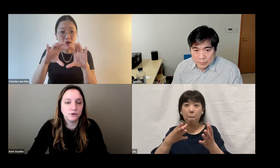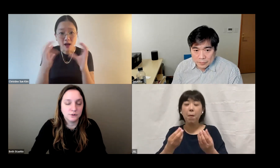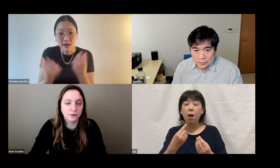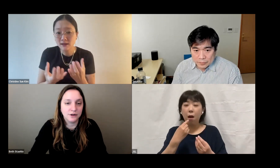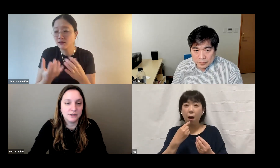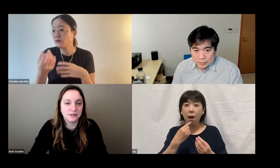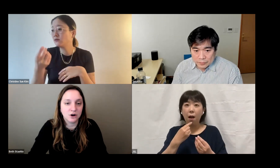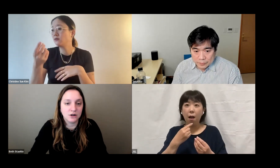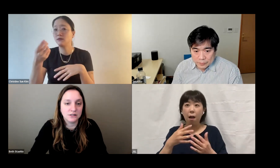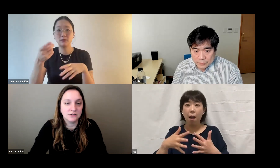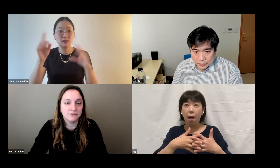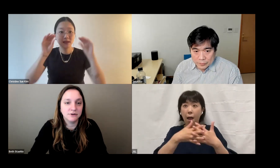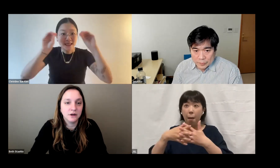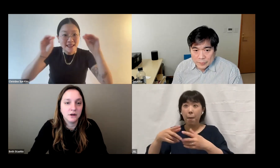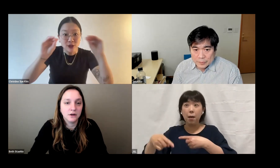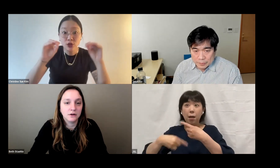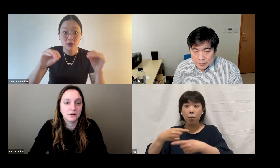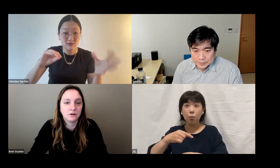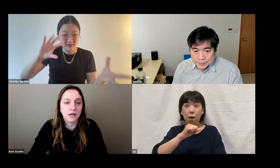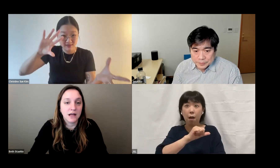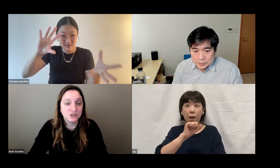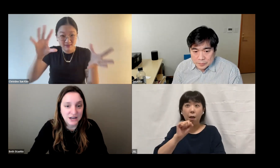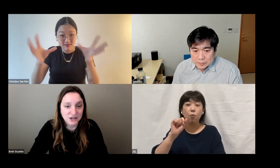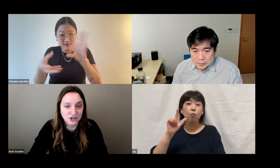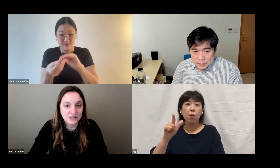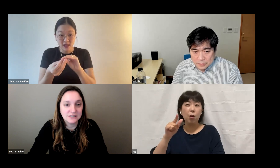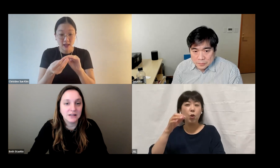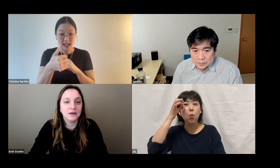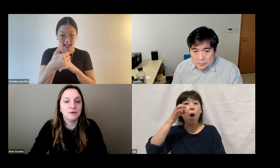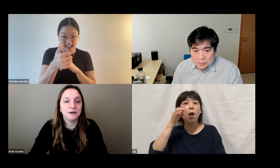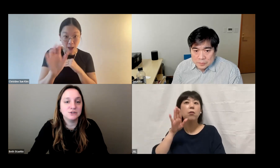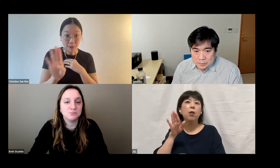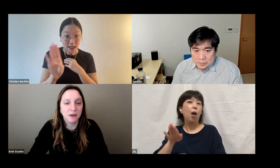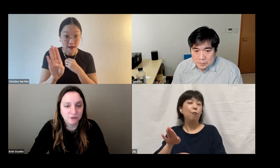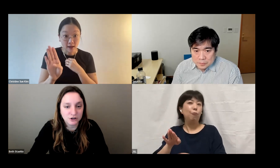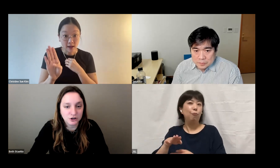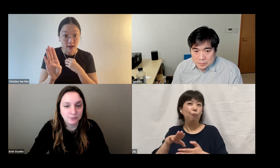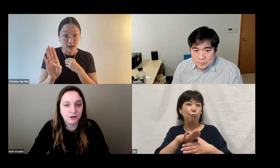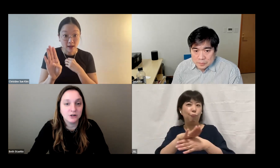So whether it's the cost of education in sign language, paying for interpreters,